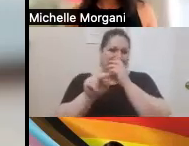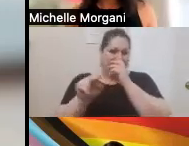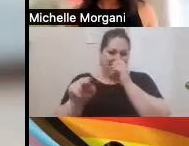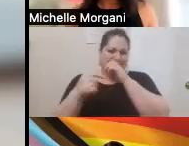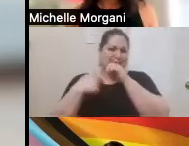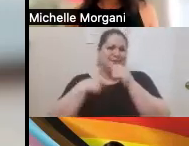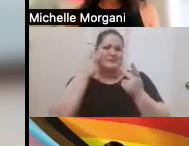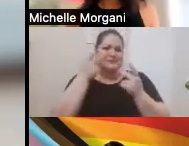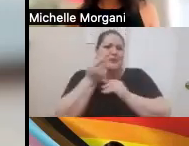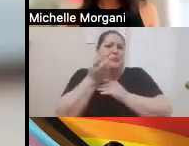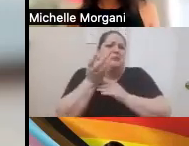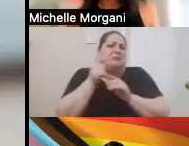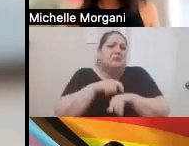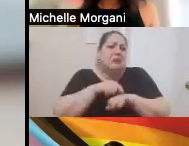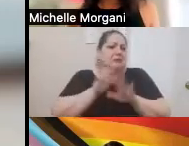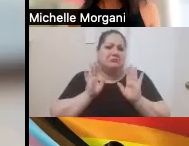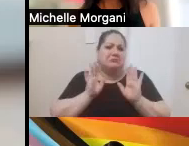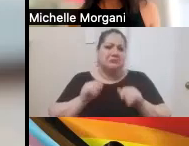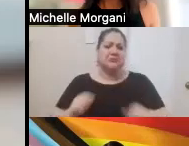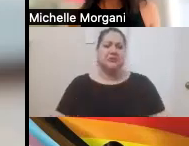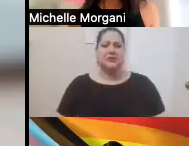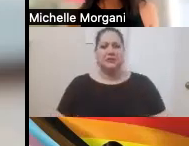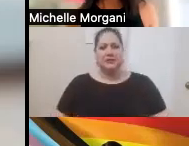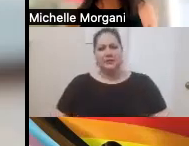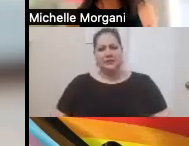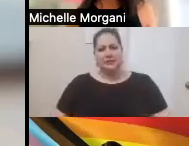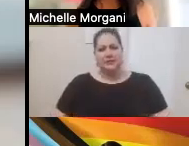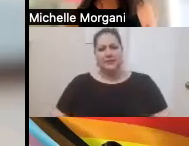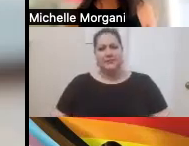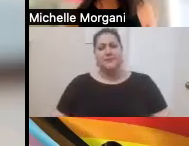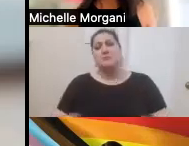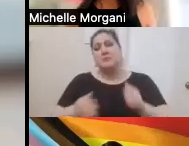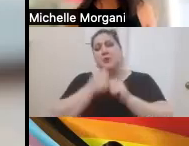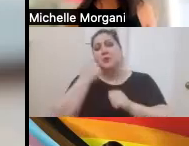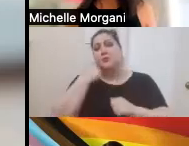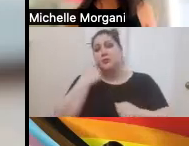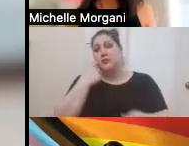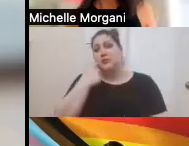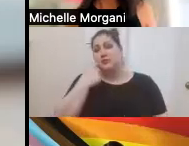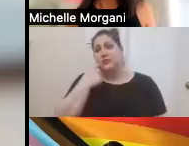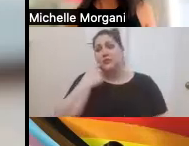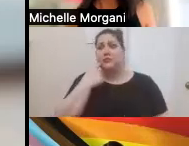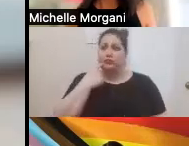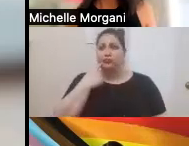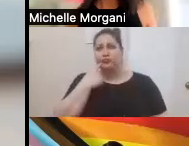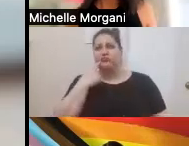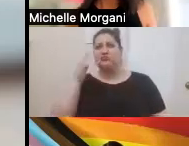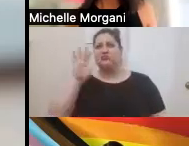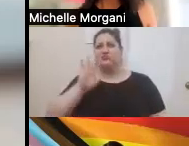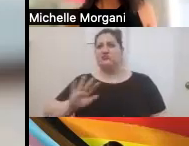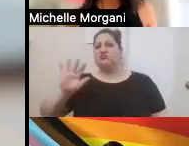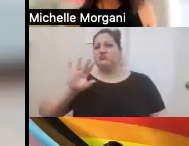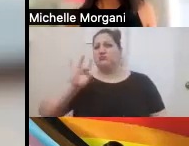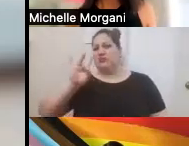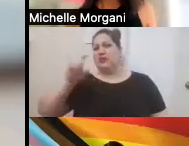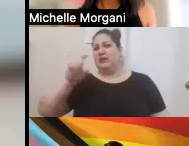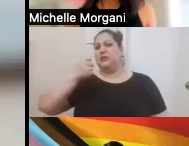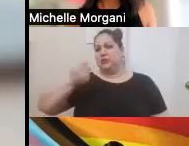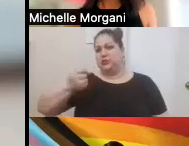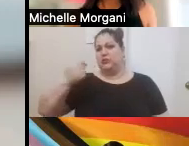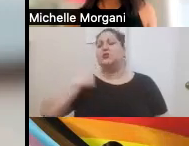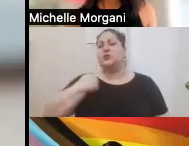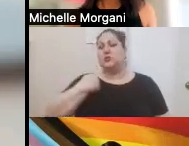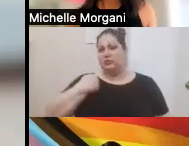And for the most recent time would have been about eight years ago, the student came into